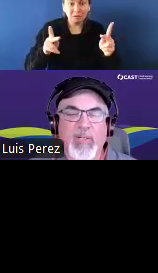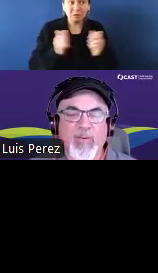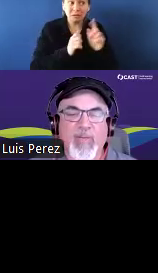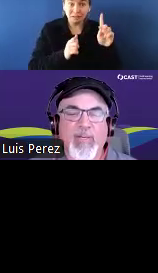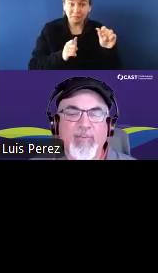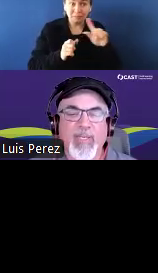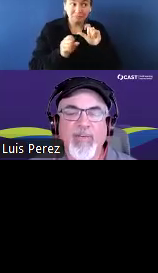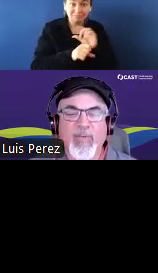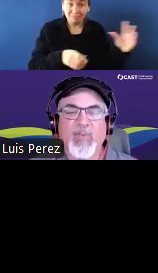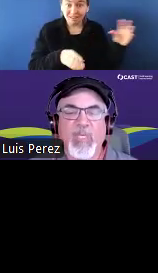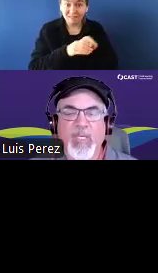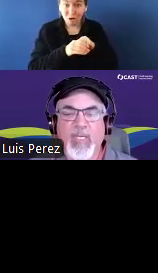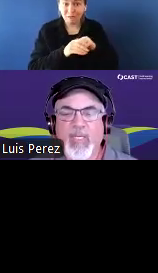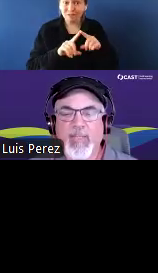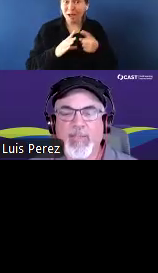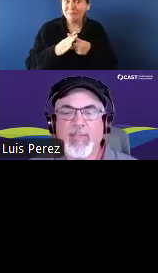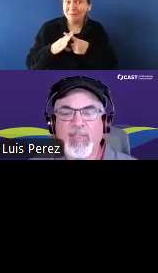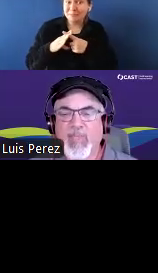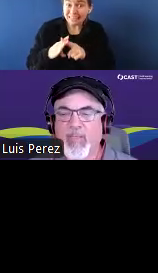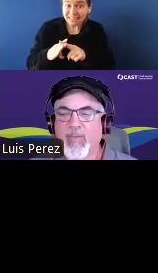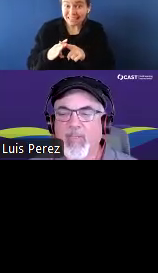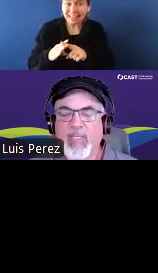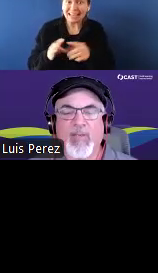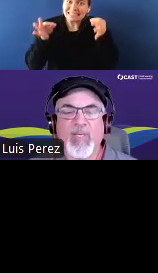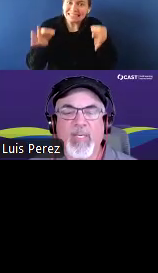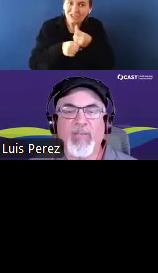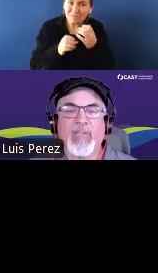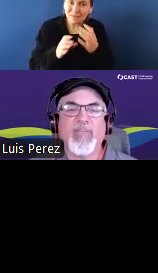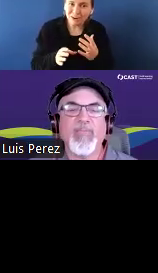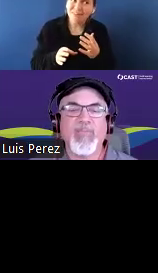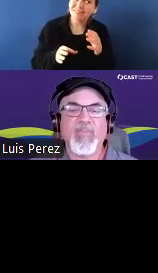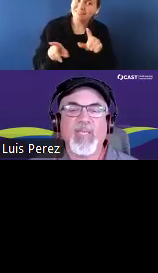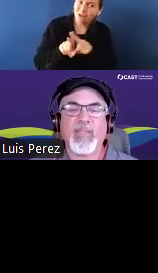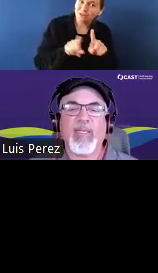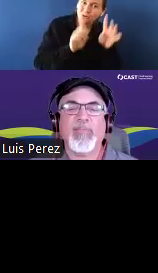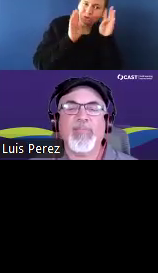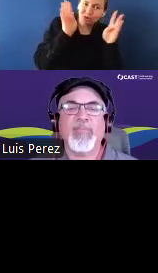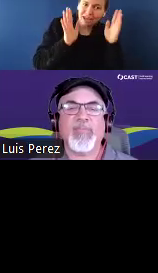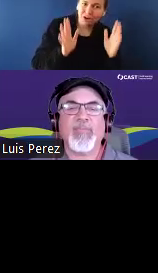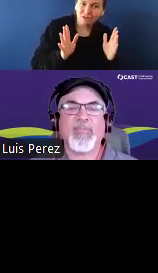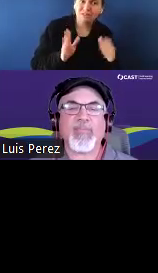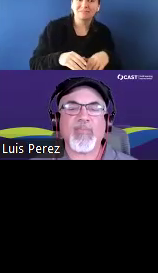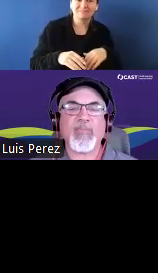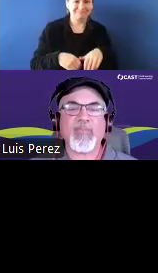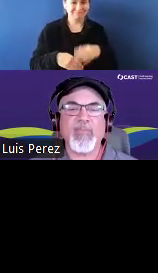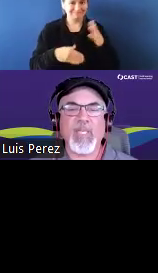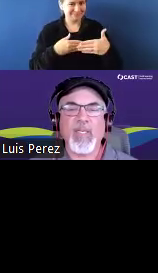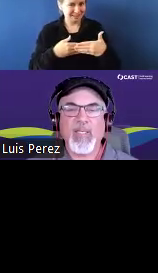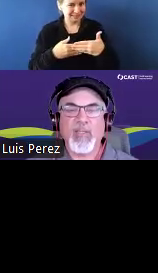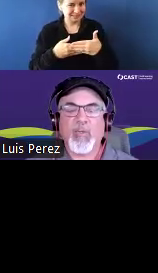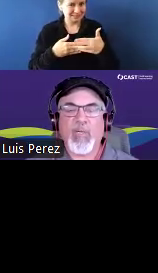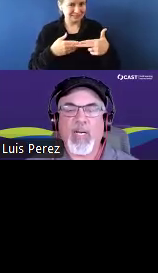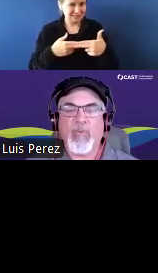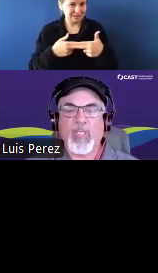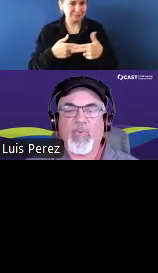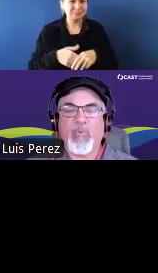are involved from the beginning as decision makers and as creators. Next slide. So I will leave you